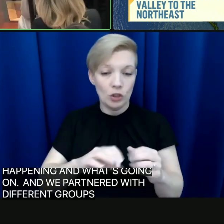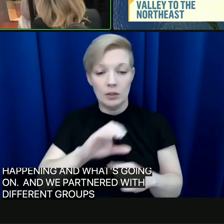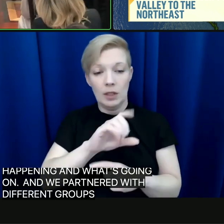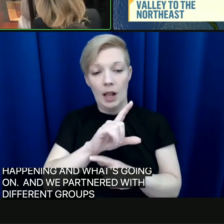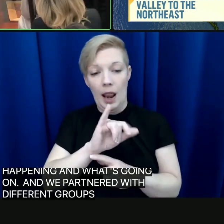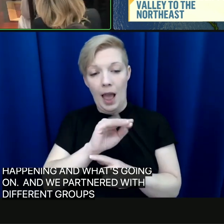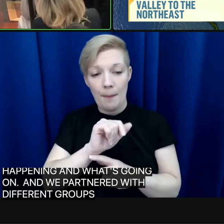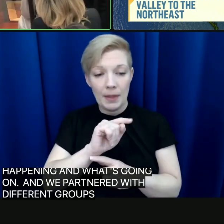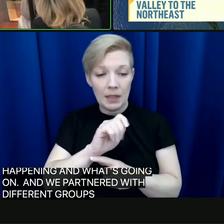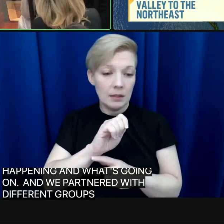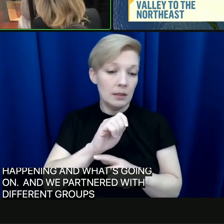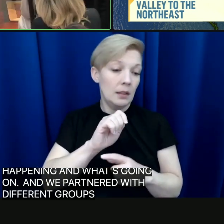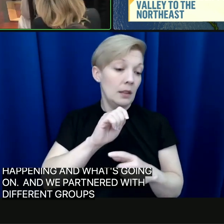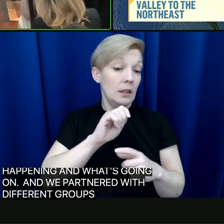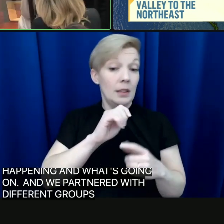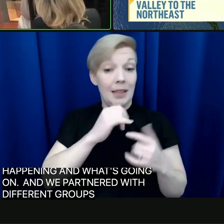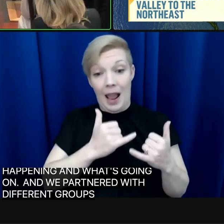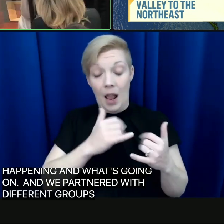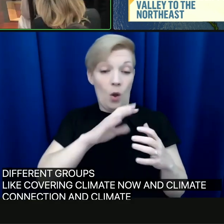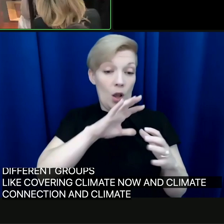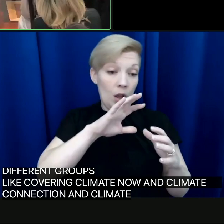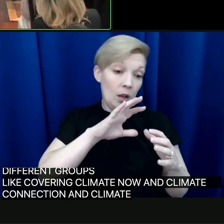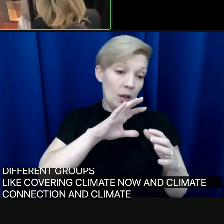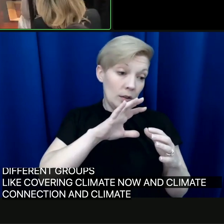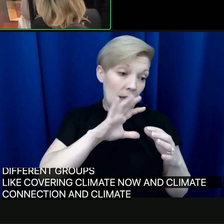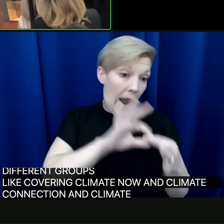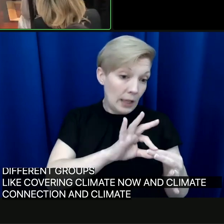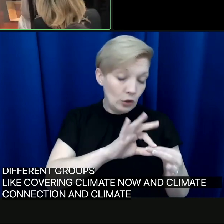the independent climate news organizations